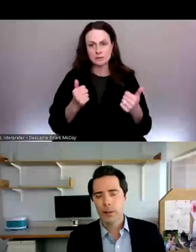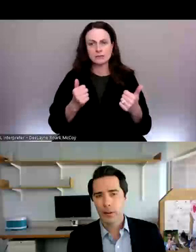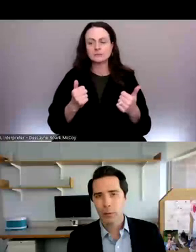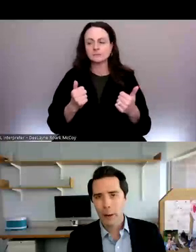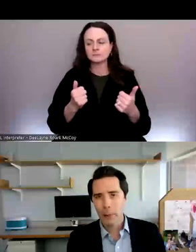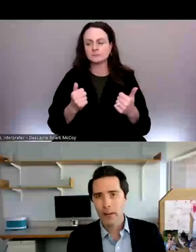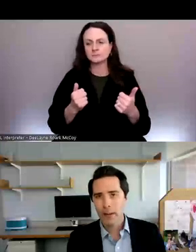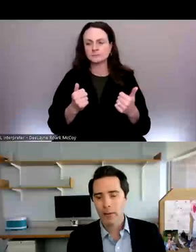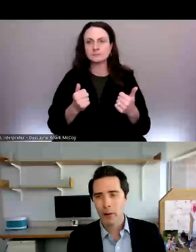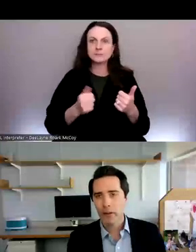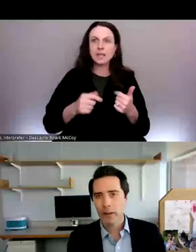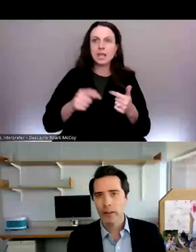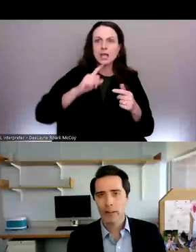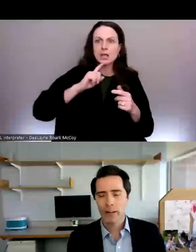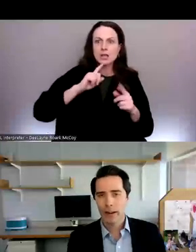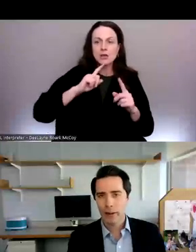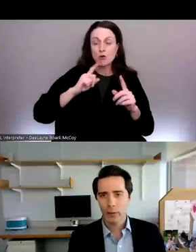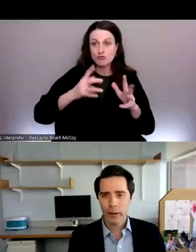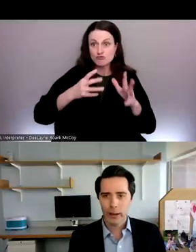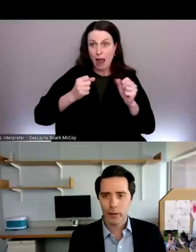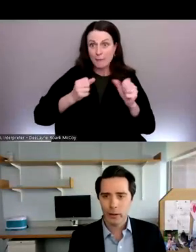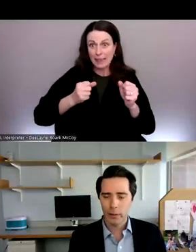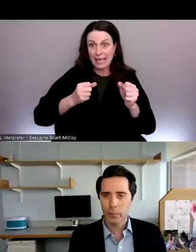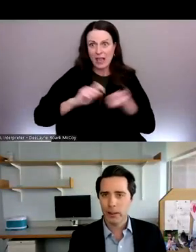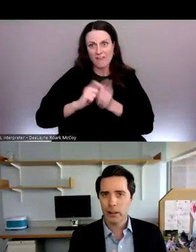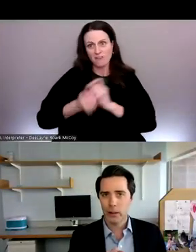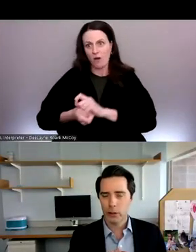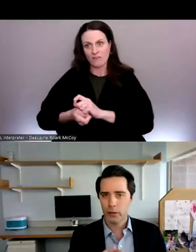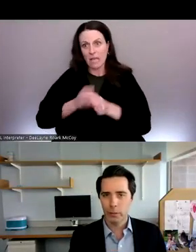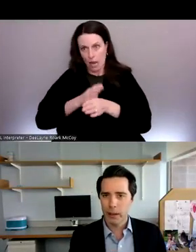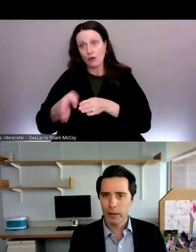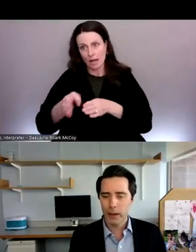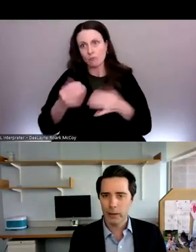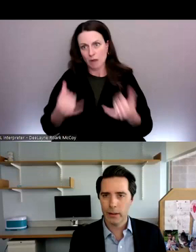a rapidly evolving area right now I'm